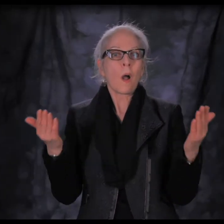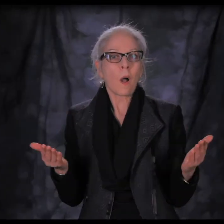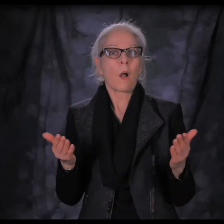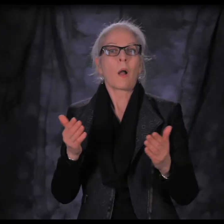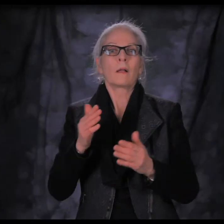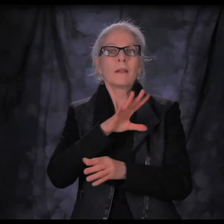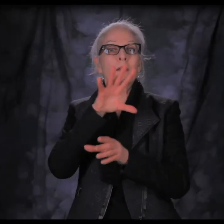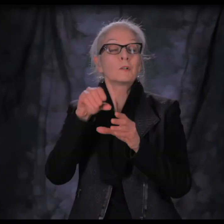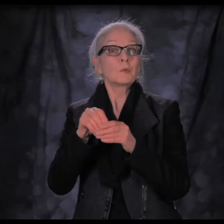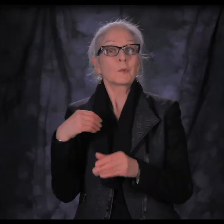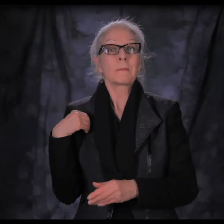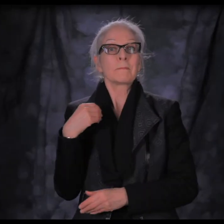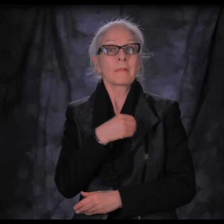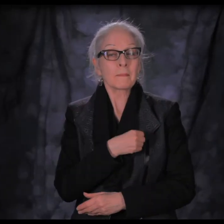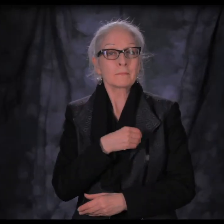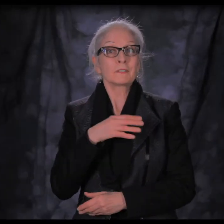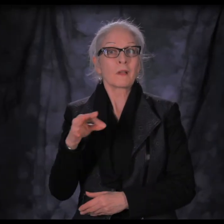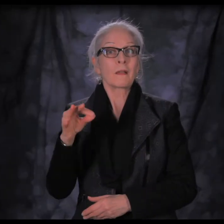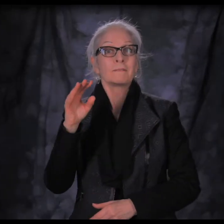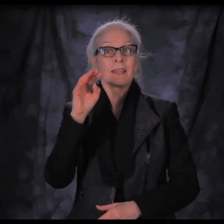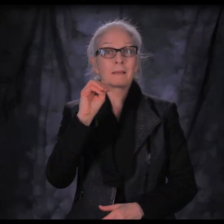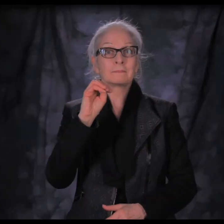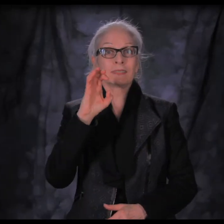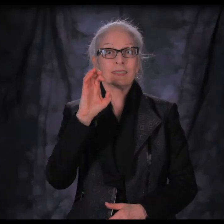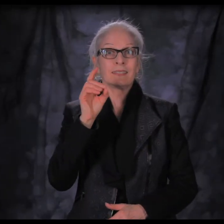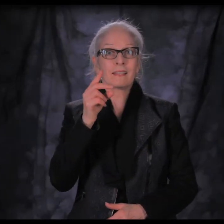Thank you to everyone involved in this effort, including members